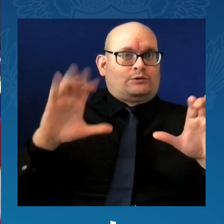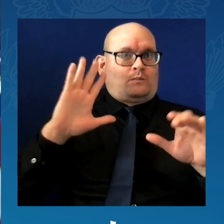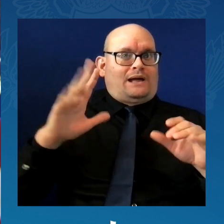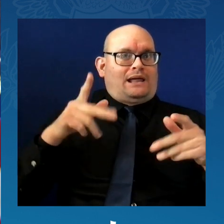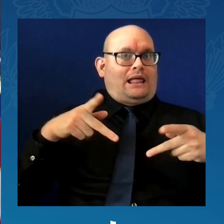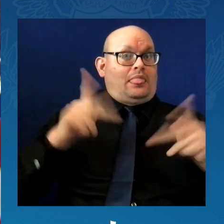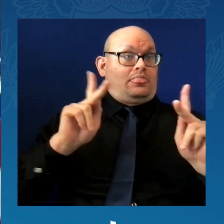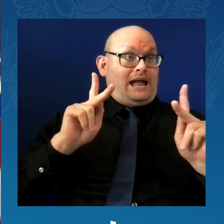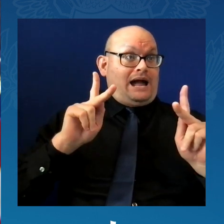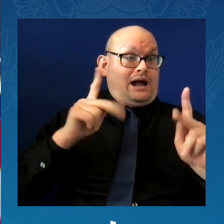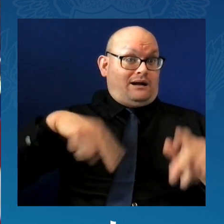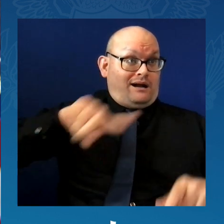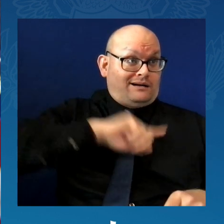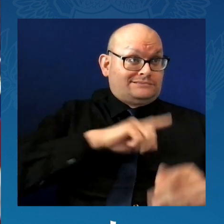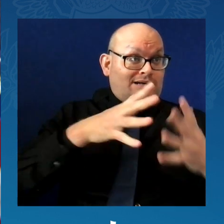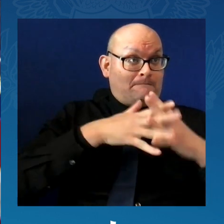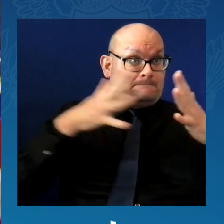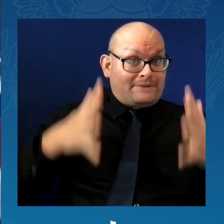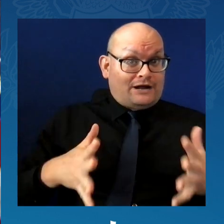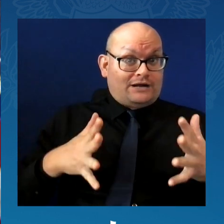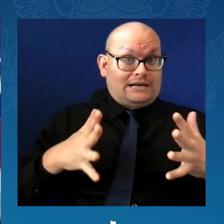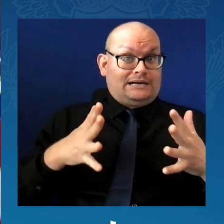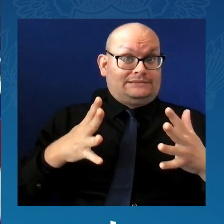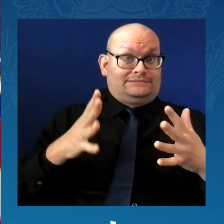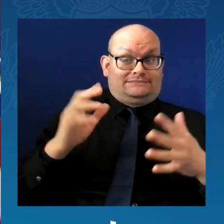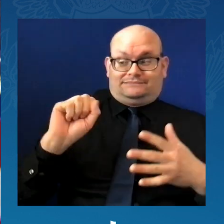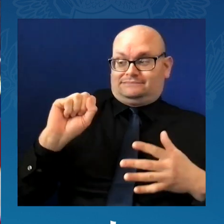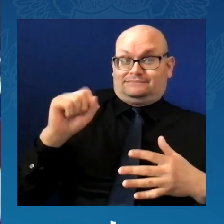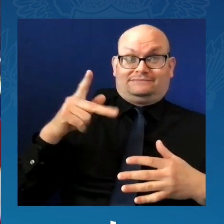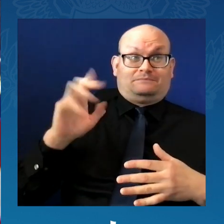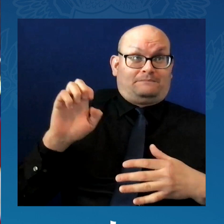But because these capabilities are so new,